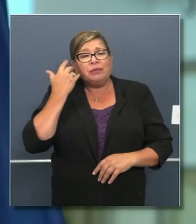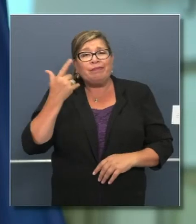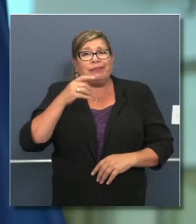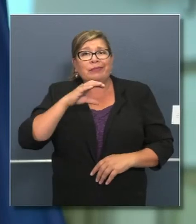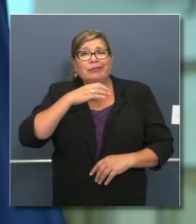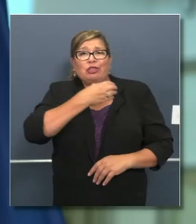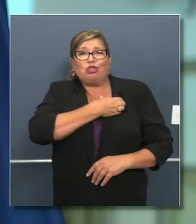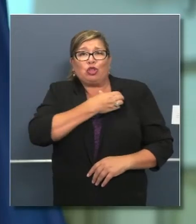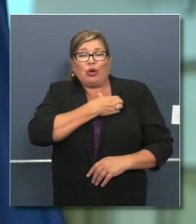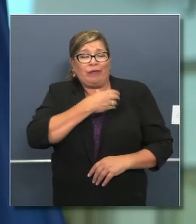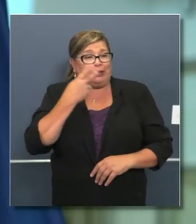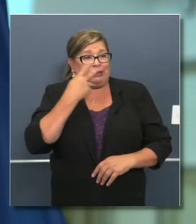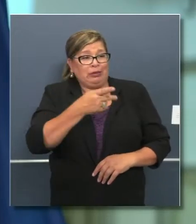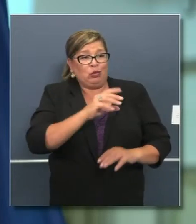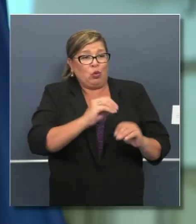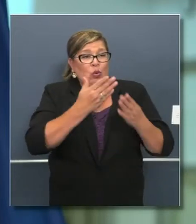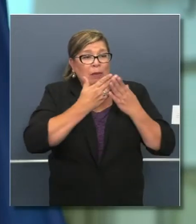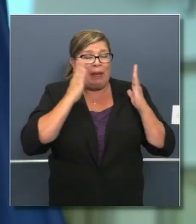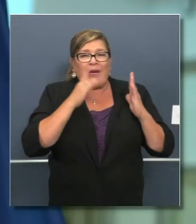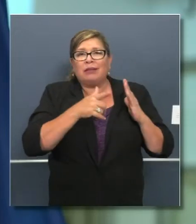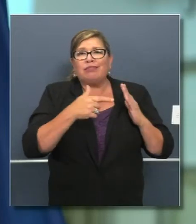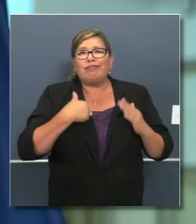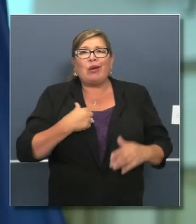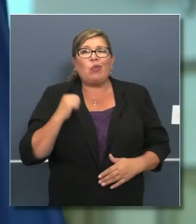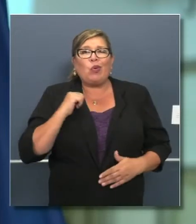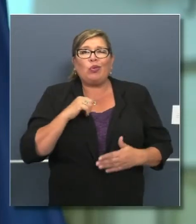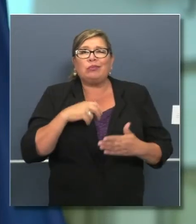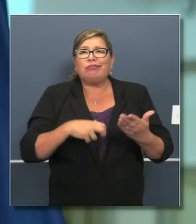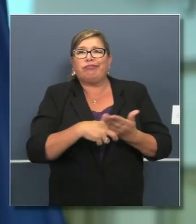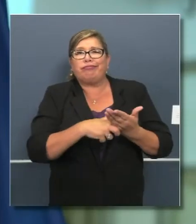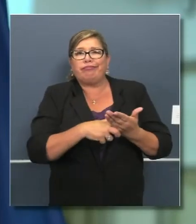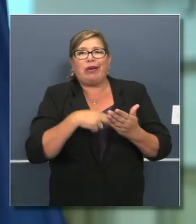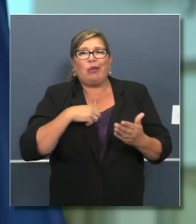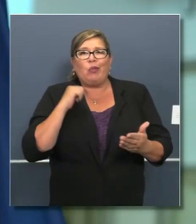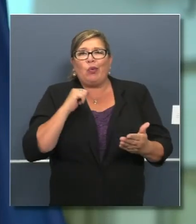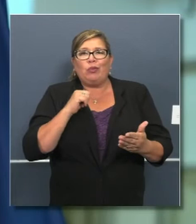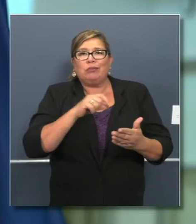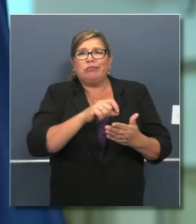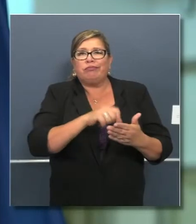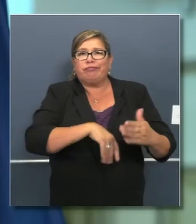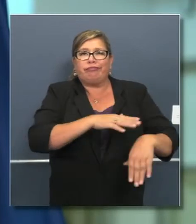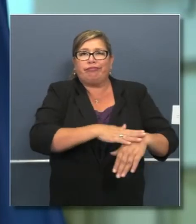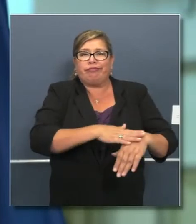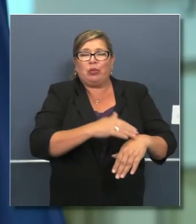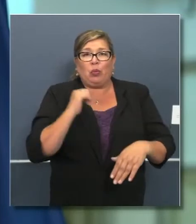the Caddy will be cut off funding why does that mean that if a city or county is not crackdown